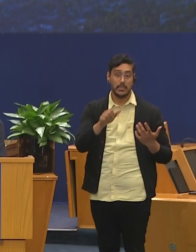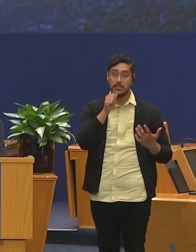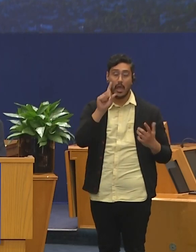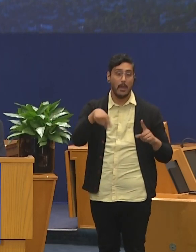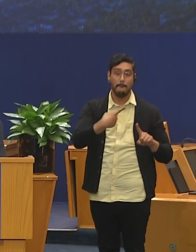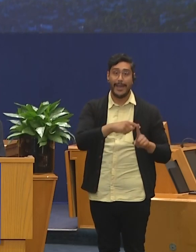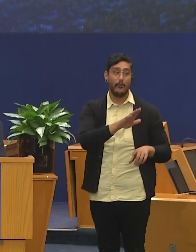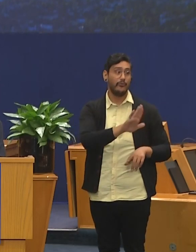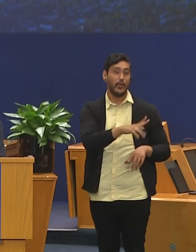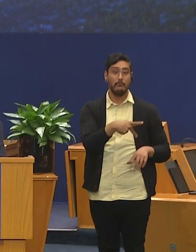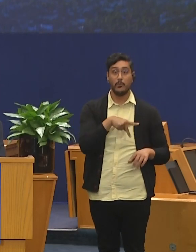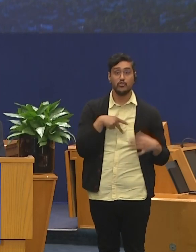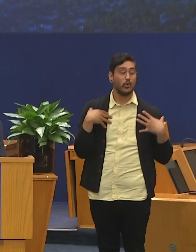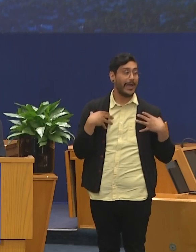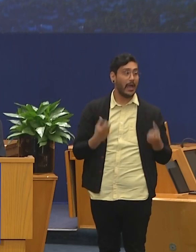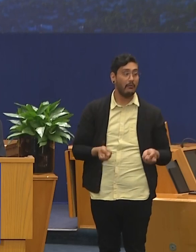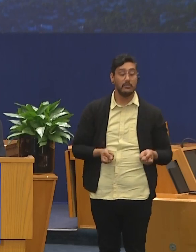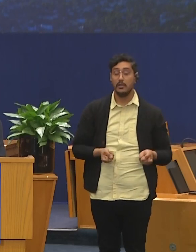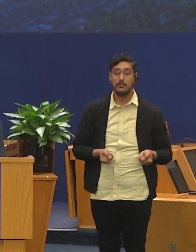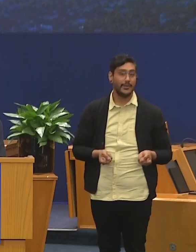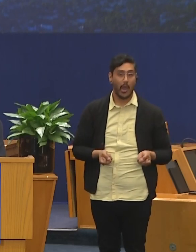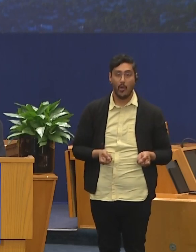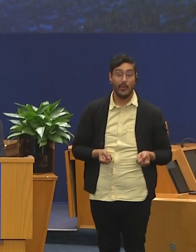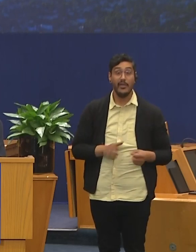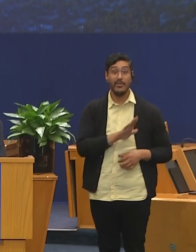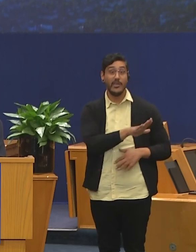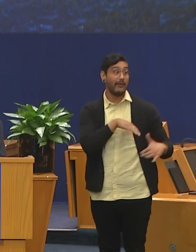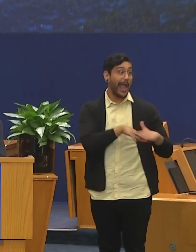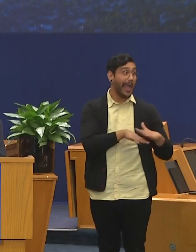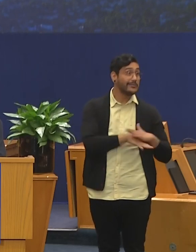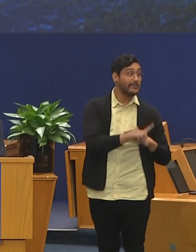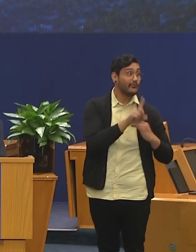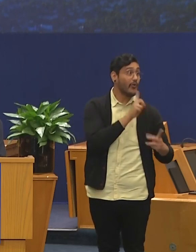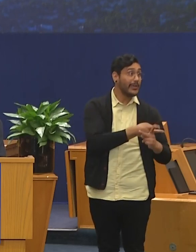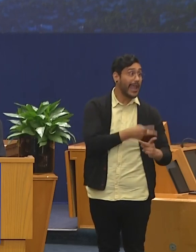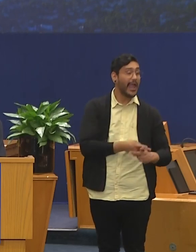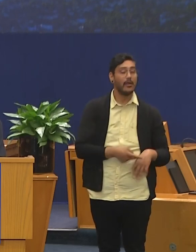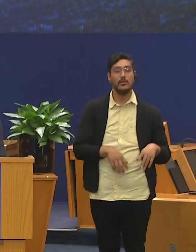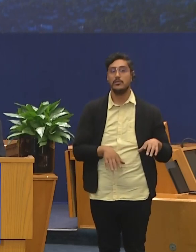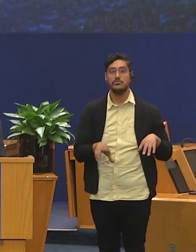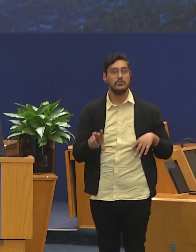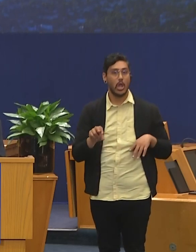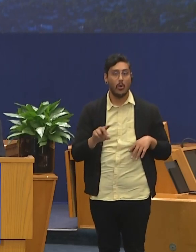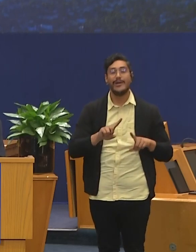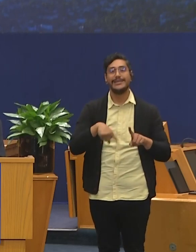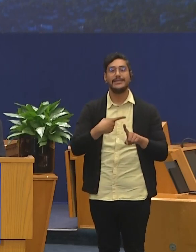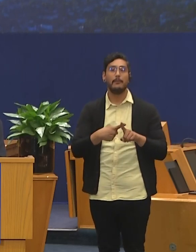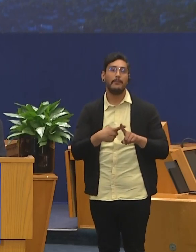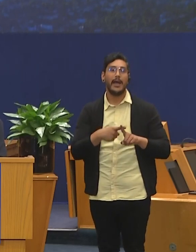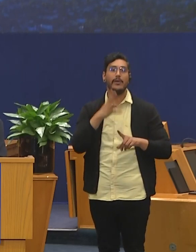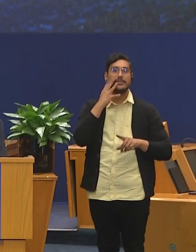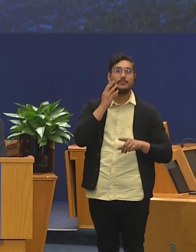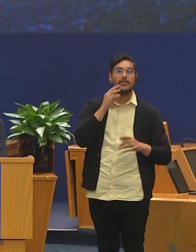AND IT'S NOT ABOUT THEIR PERSONAL HEALTH BEHAVIORS. IT'S NOT ABOUT THEIR ACCESS NECESSARILY TO CARE.